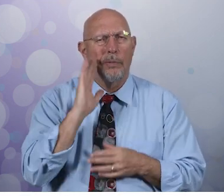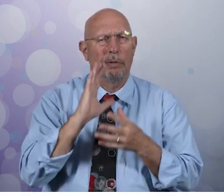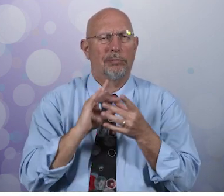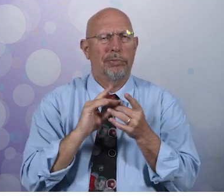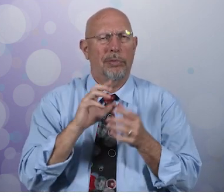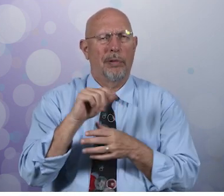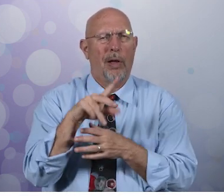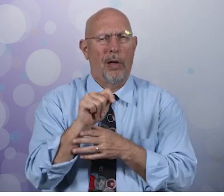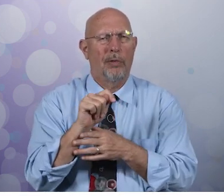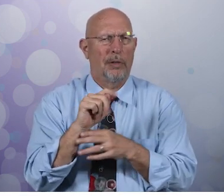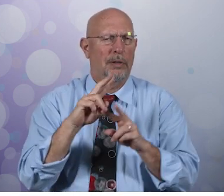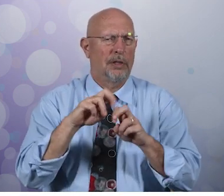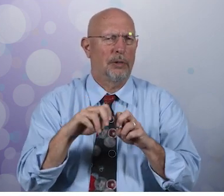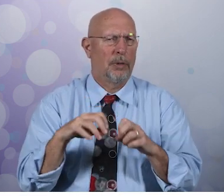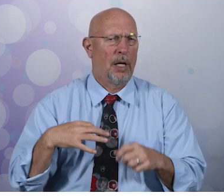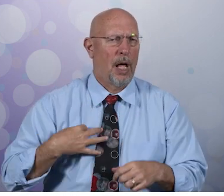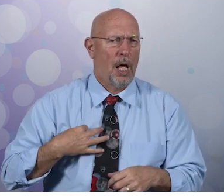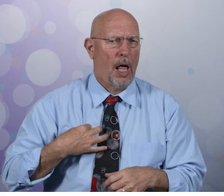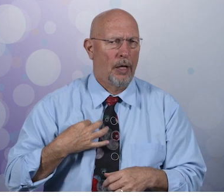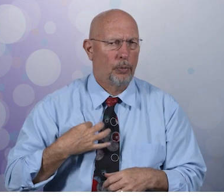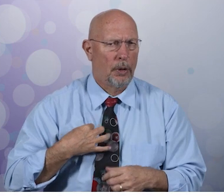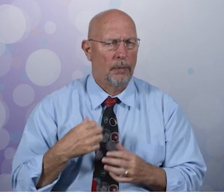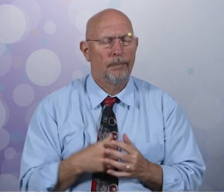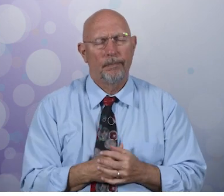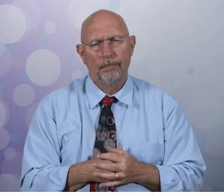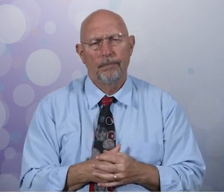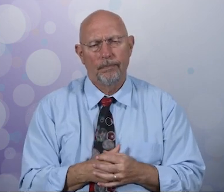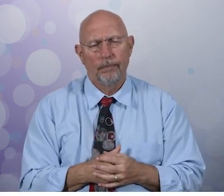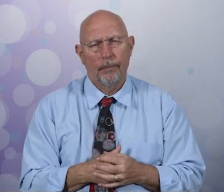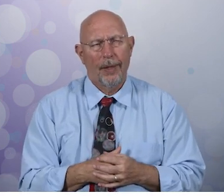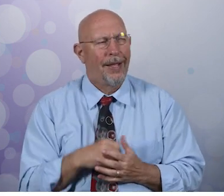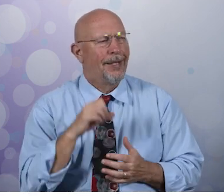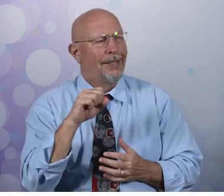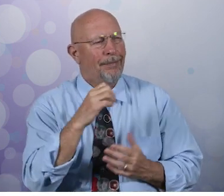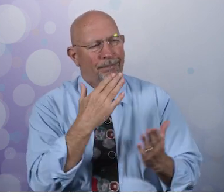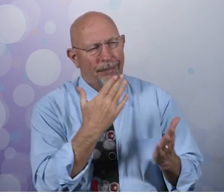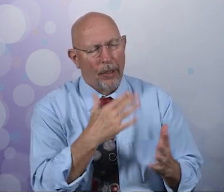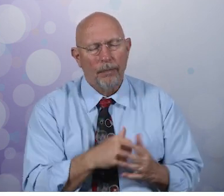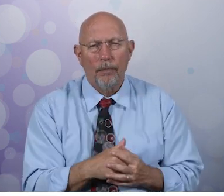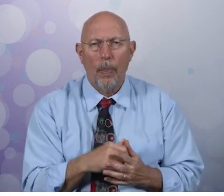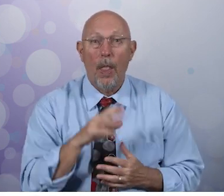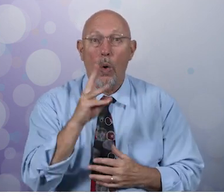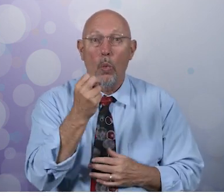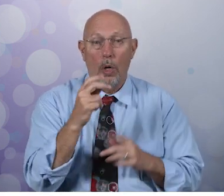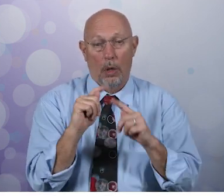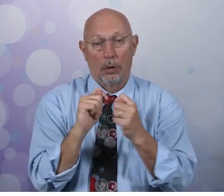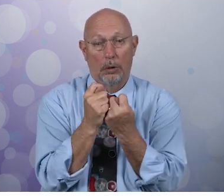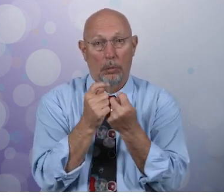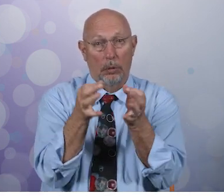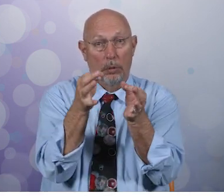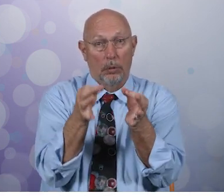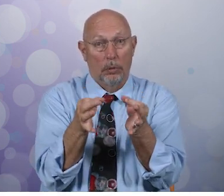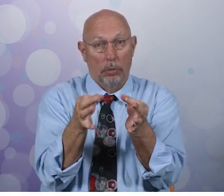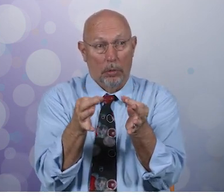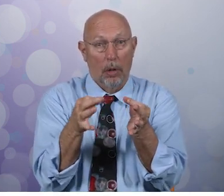eligibility. Yes. Thank you. So when teams are determining students' eligibility